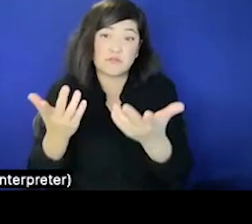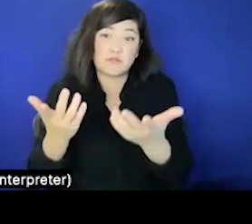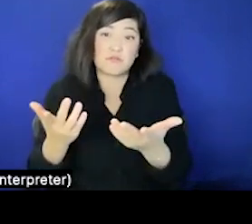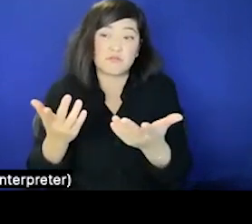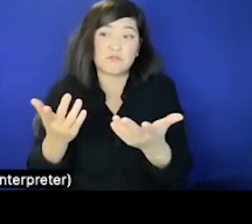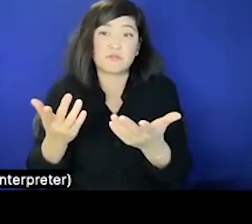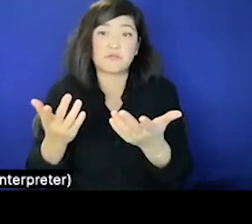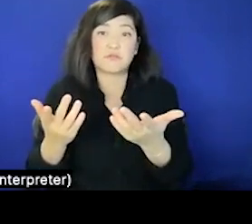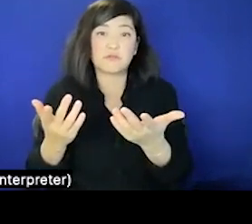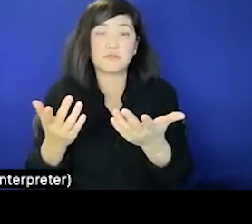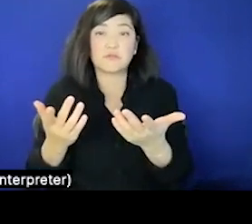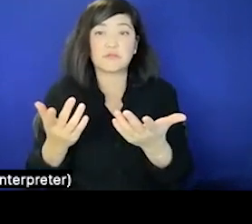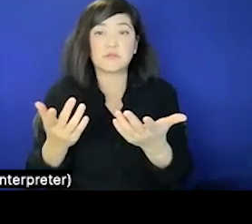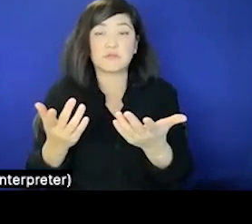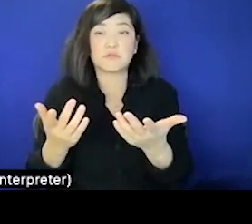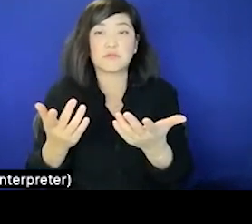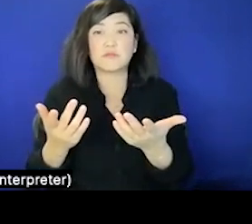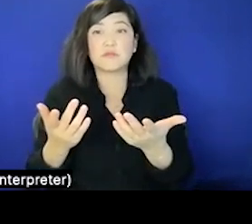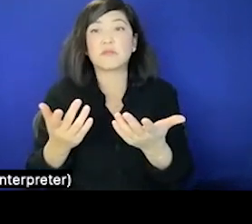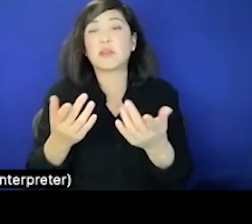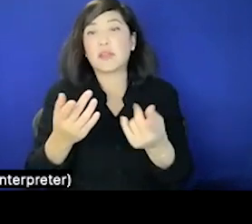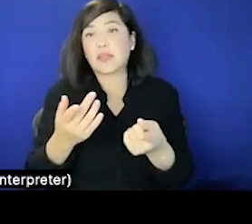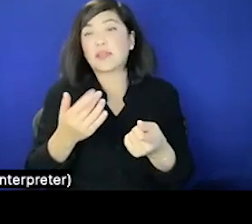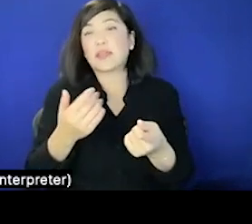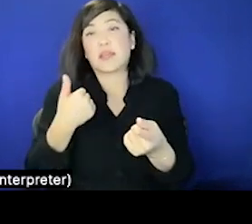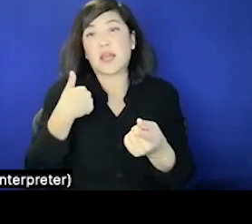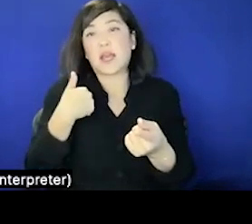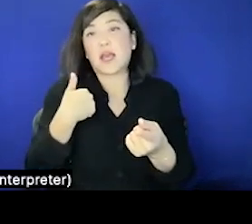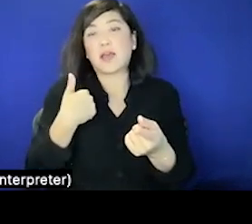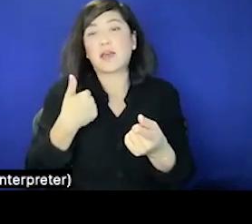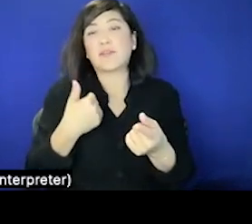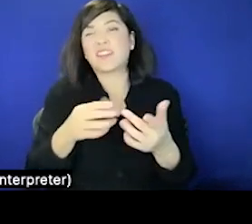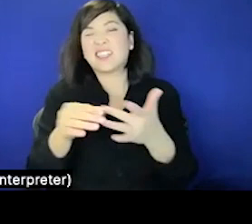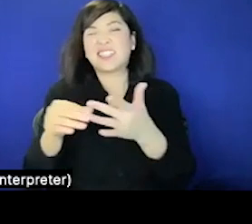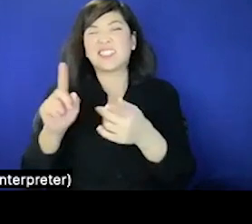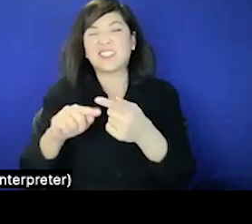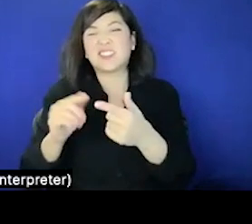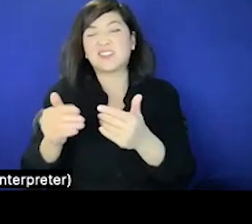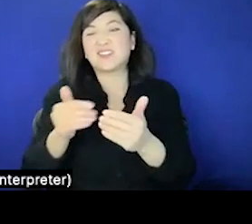which is to talk about better management of returns, because you can tie returns of specific